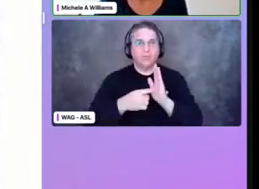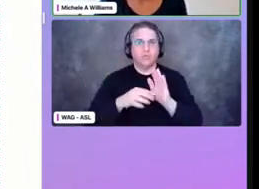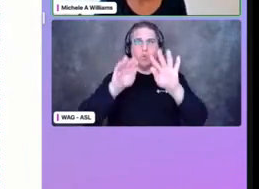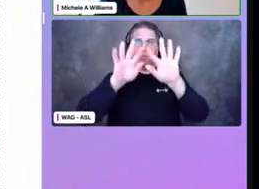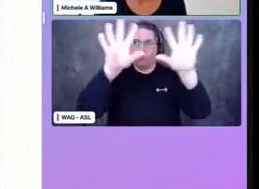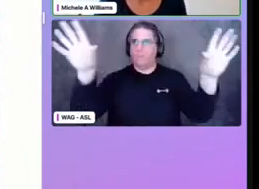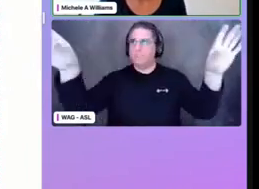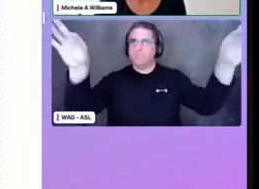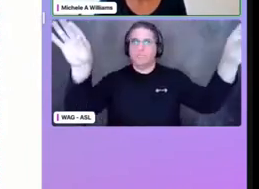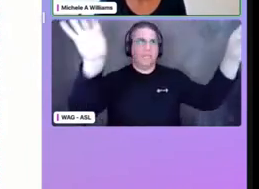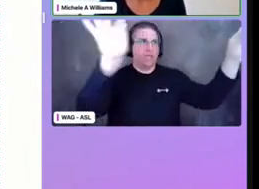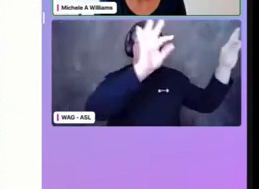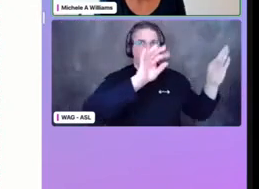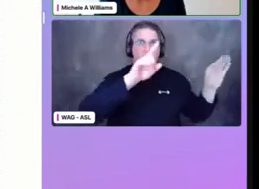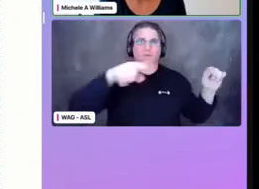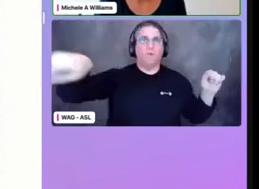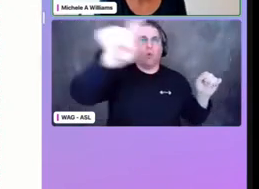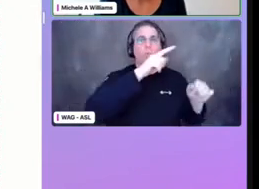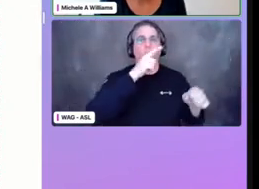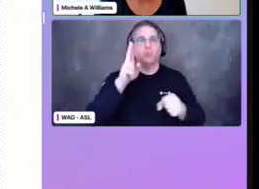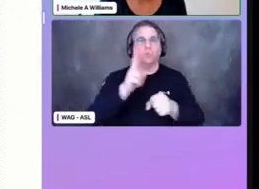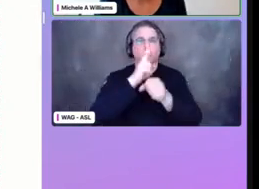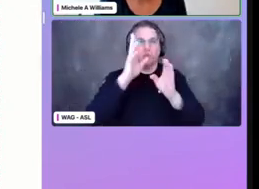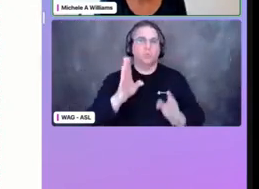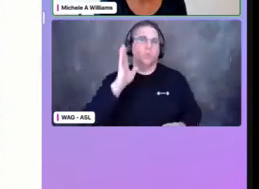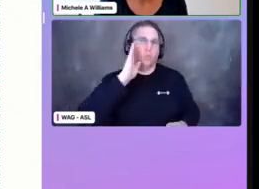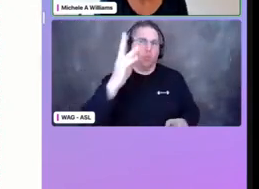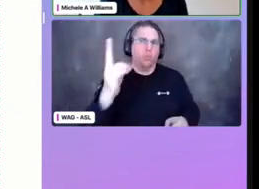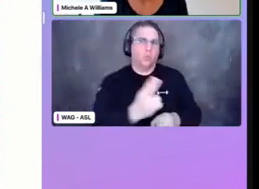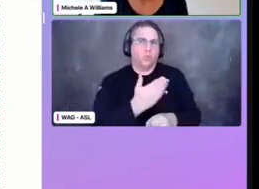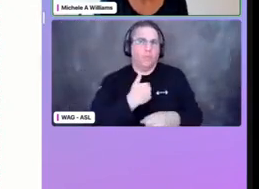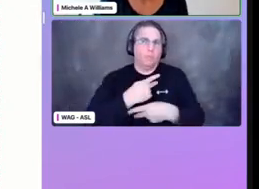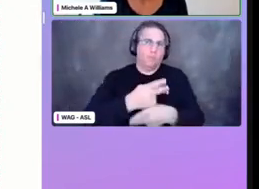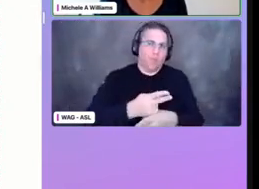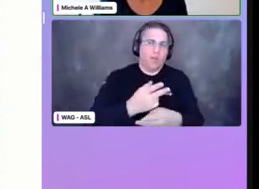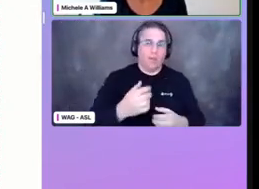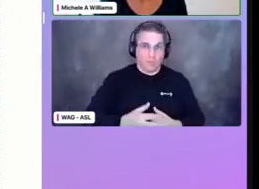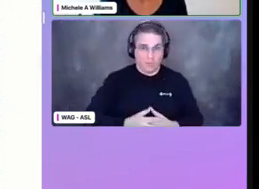involves people. The research participants are be a representative supposed to set of the anticipated users of